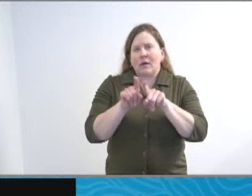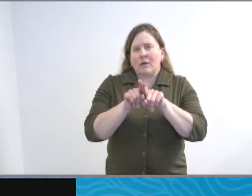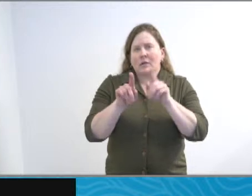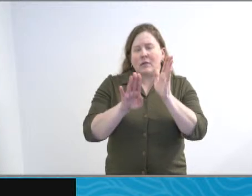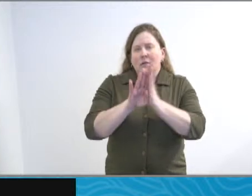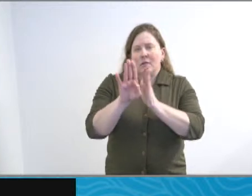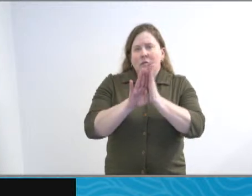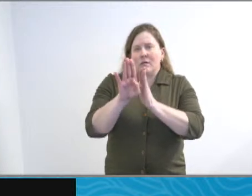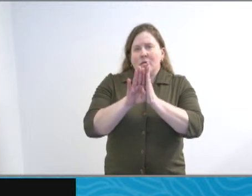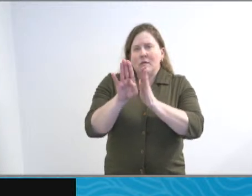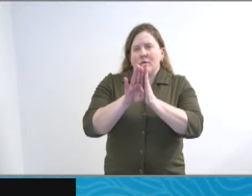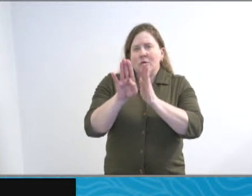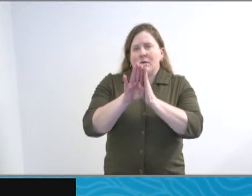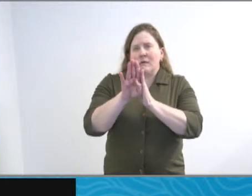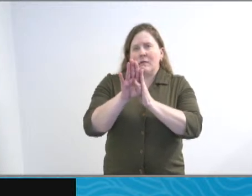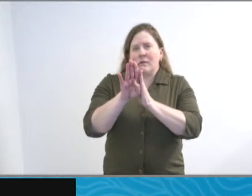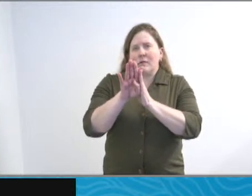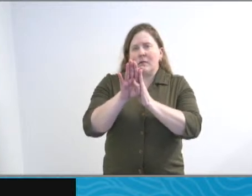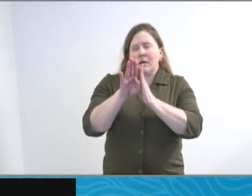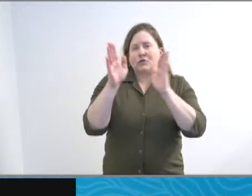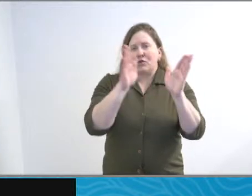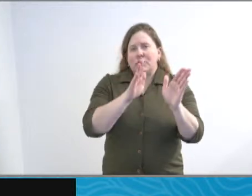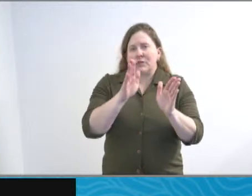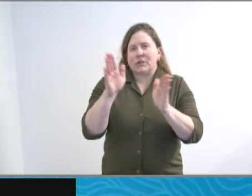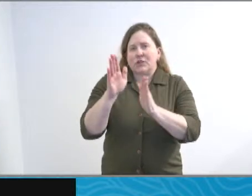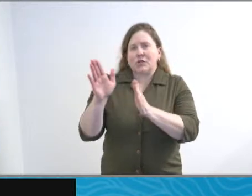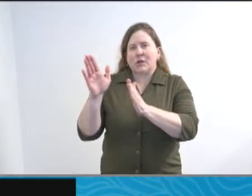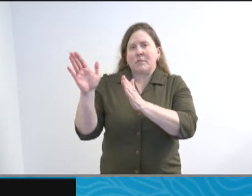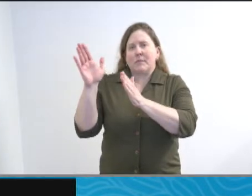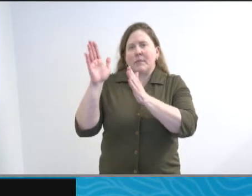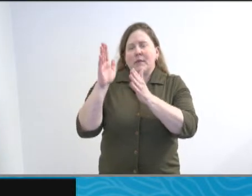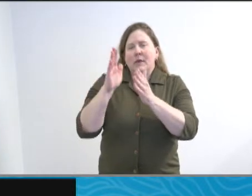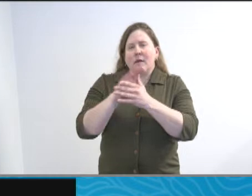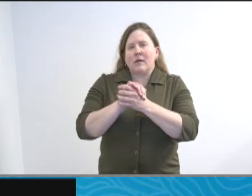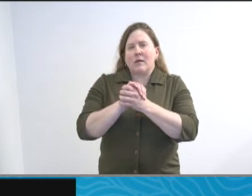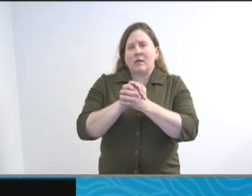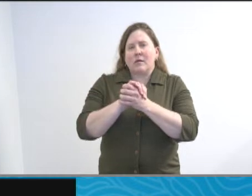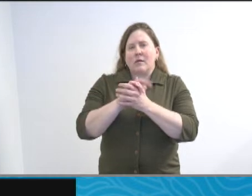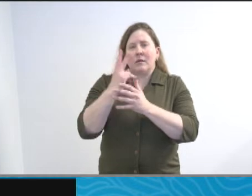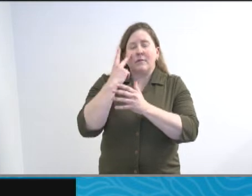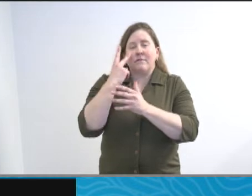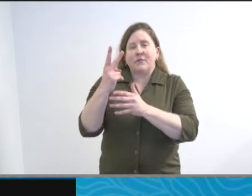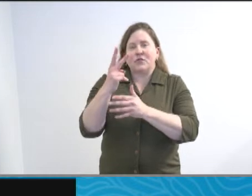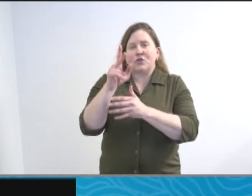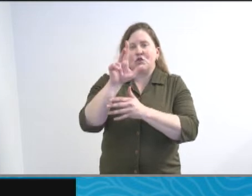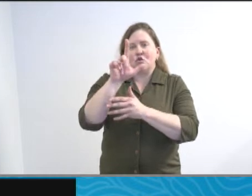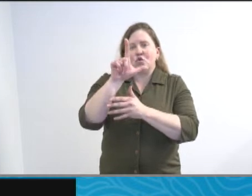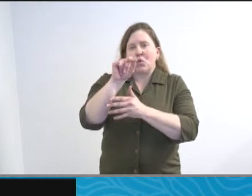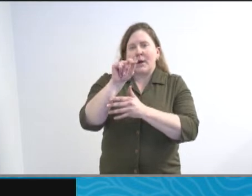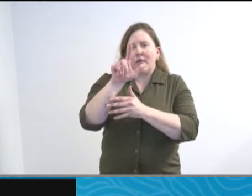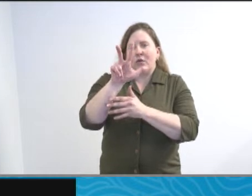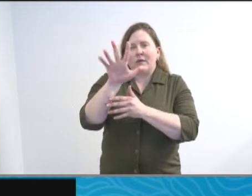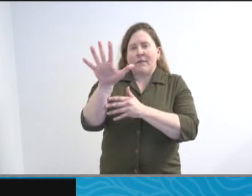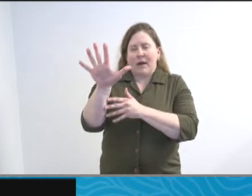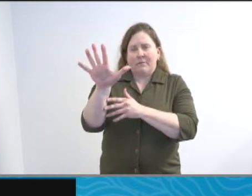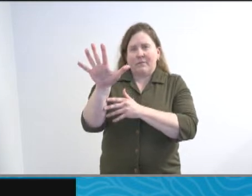The first part of developing a strategic plan was to create what we call Vision 2035. And so through the engagement